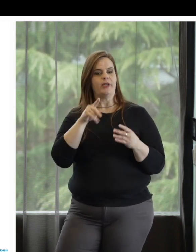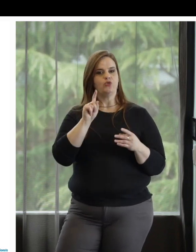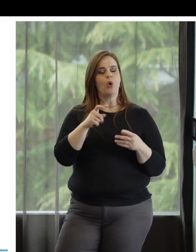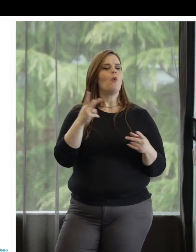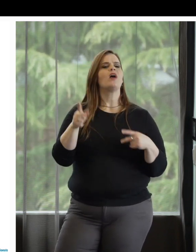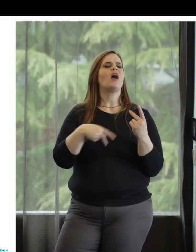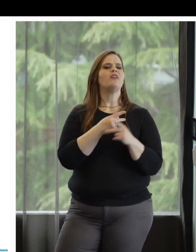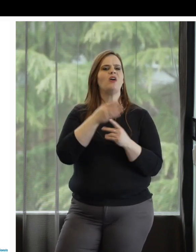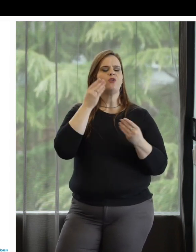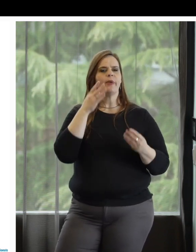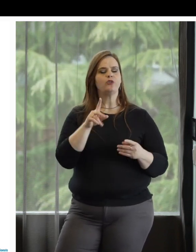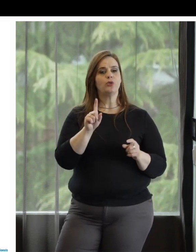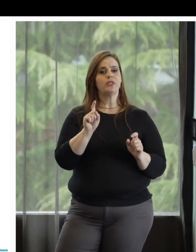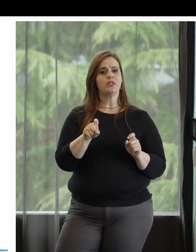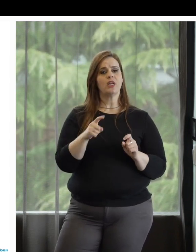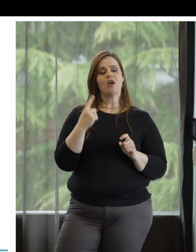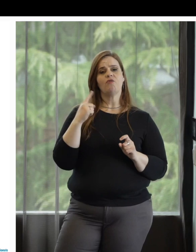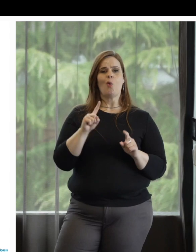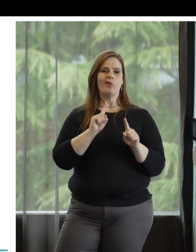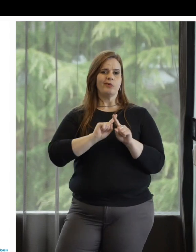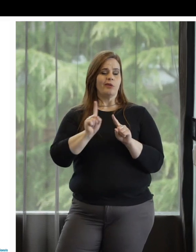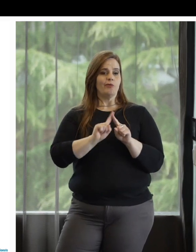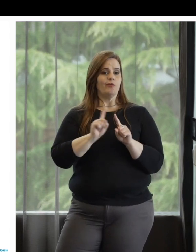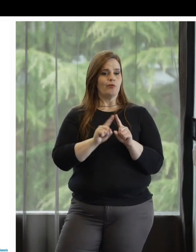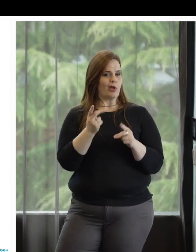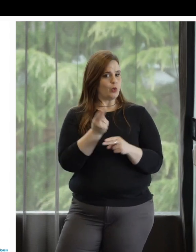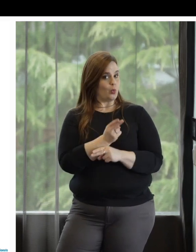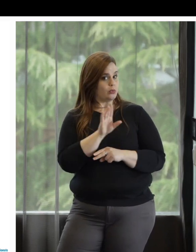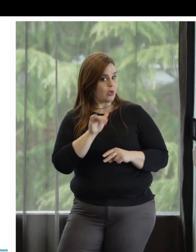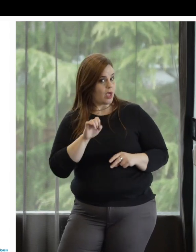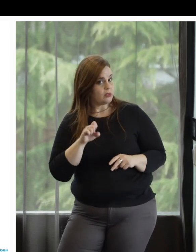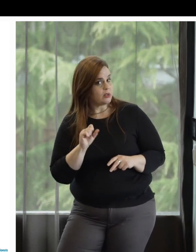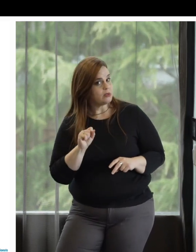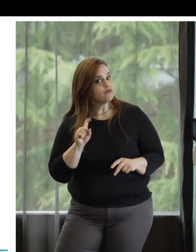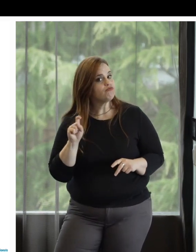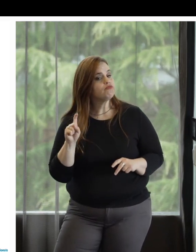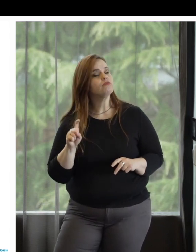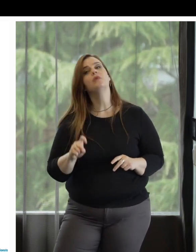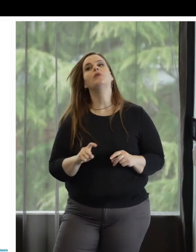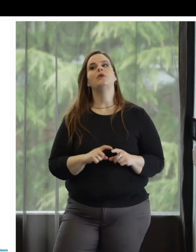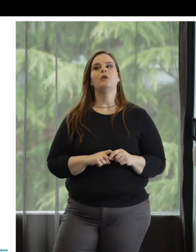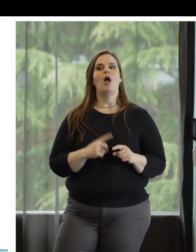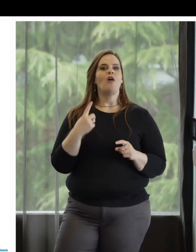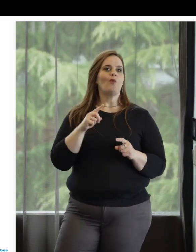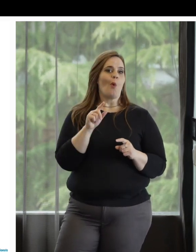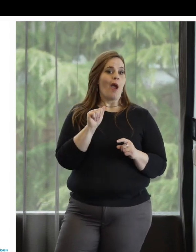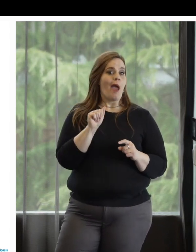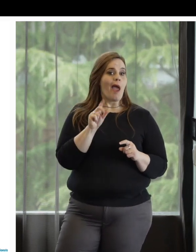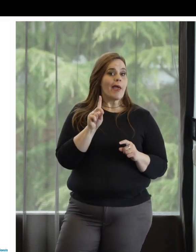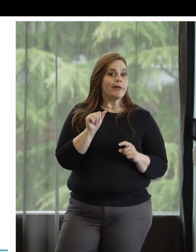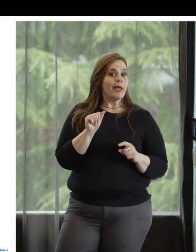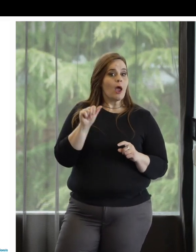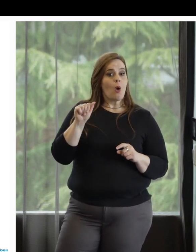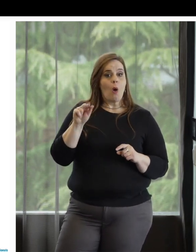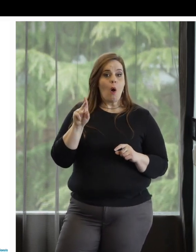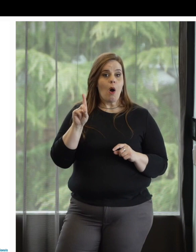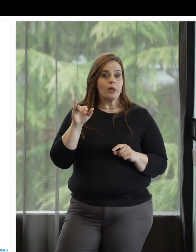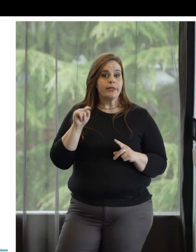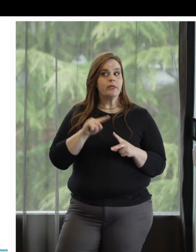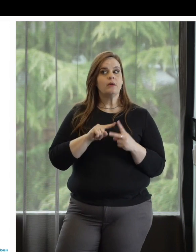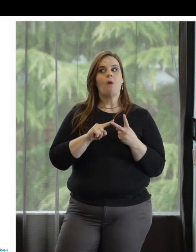for different use cases. For just ADA audits, for curb